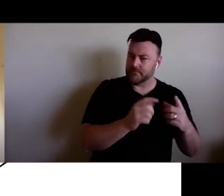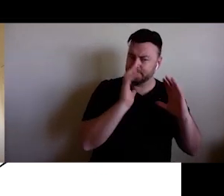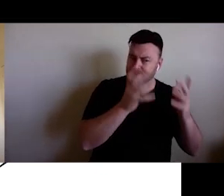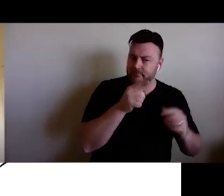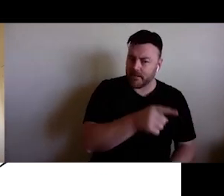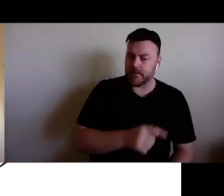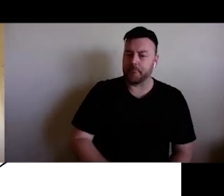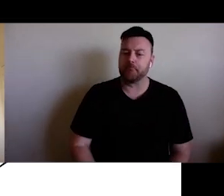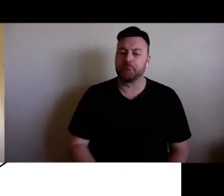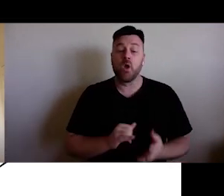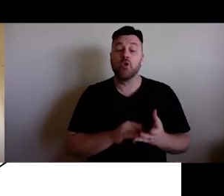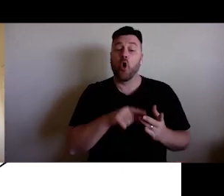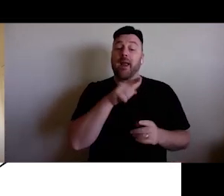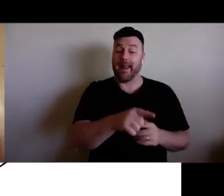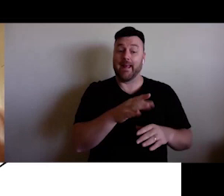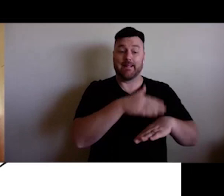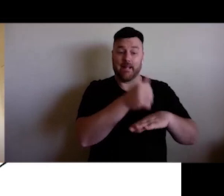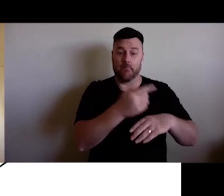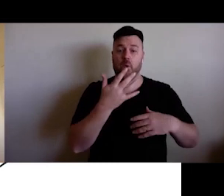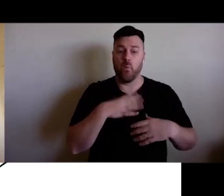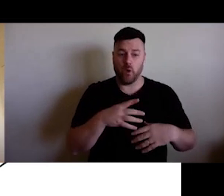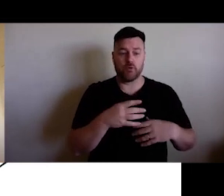first big campaign on Kickstarter that really brought it to sort of